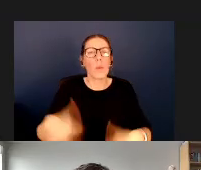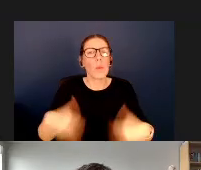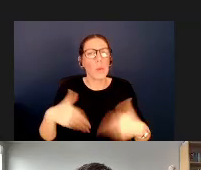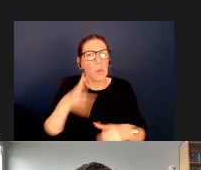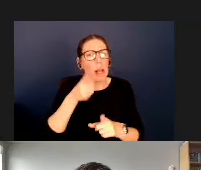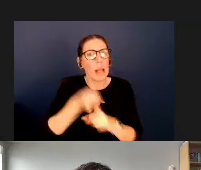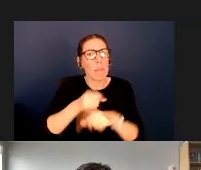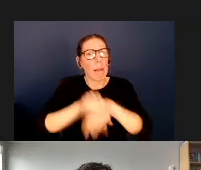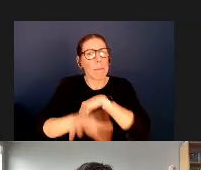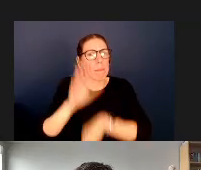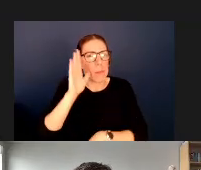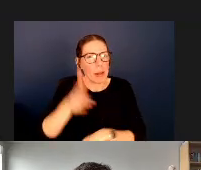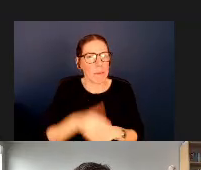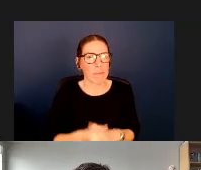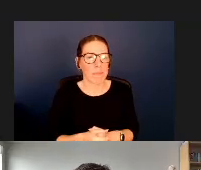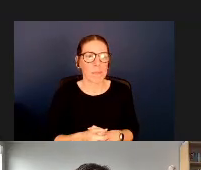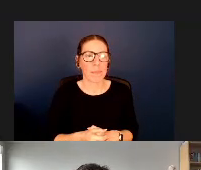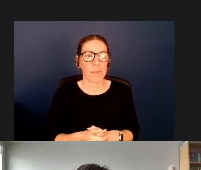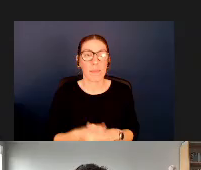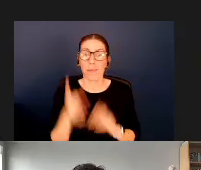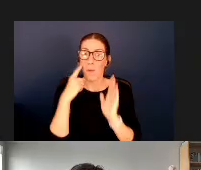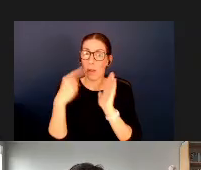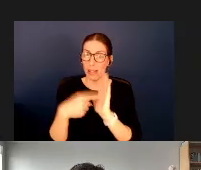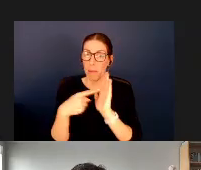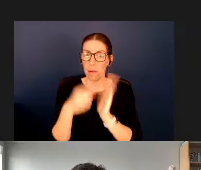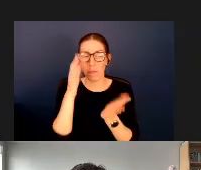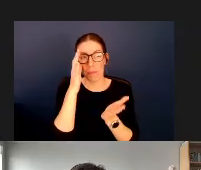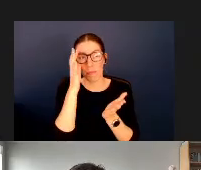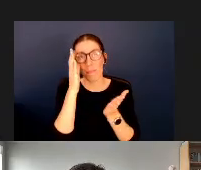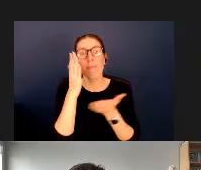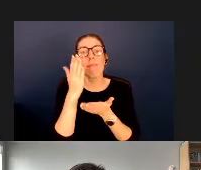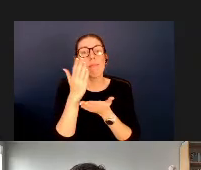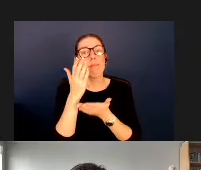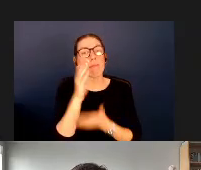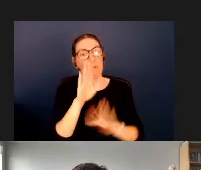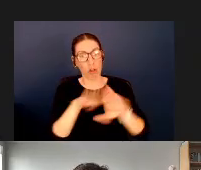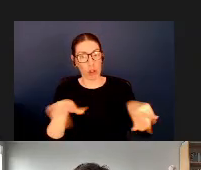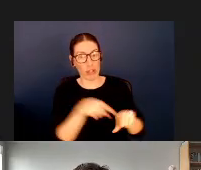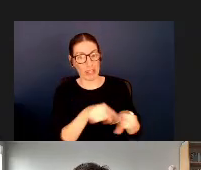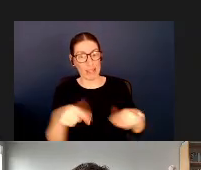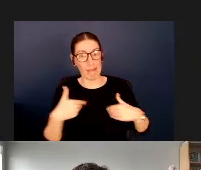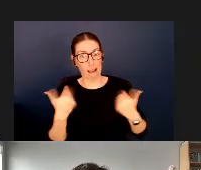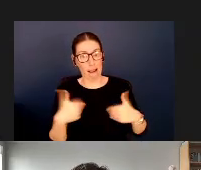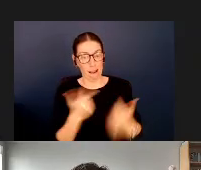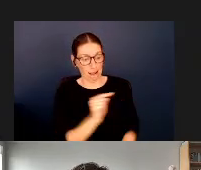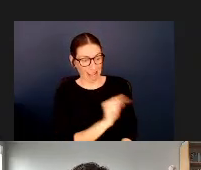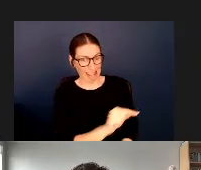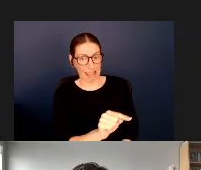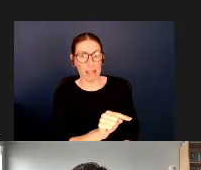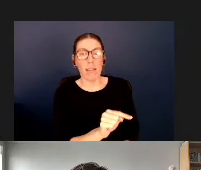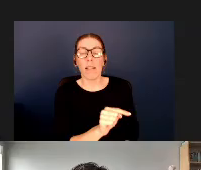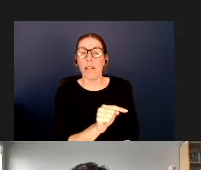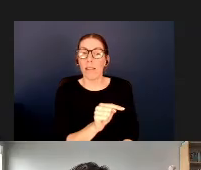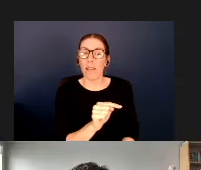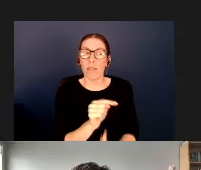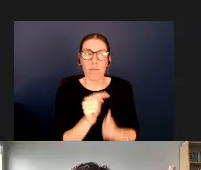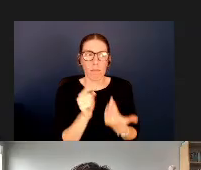So for example um some children especially younger children can miss important milestones, and this